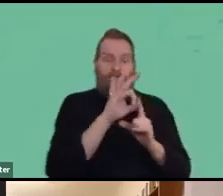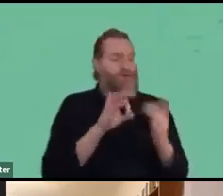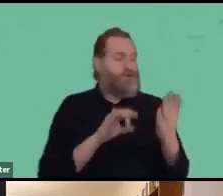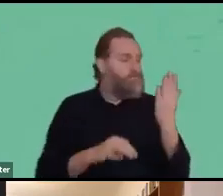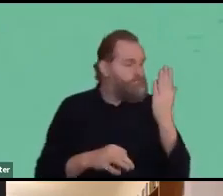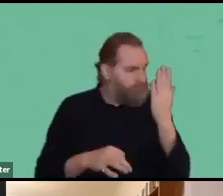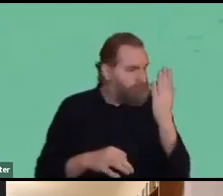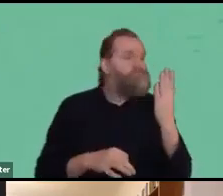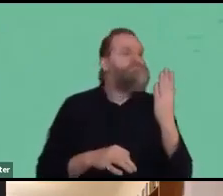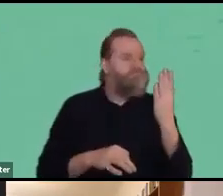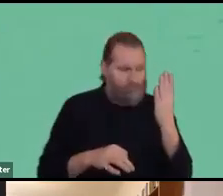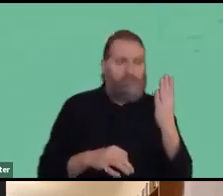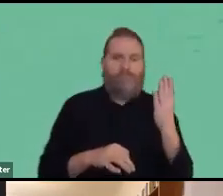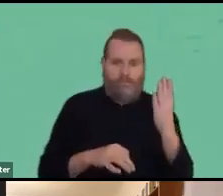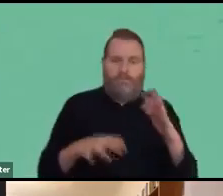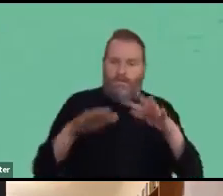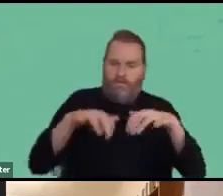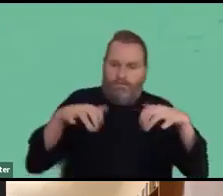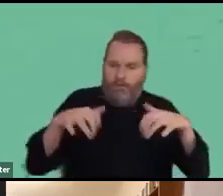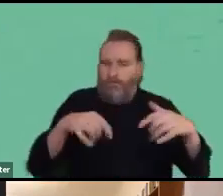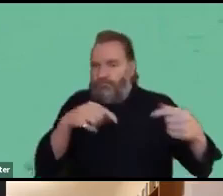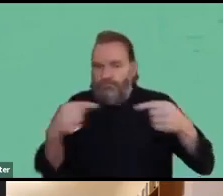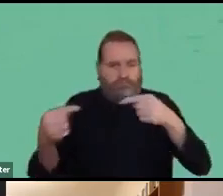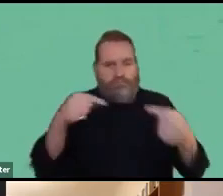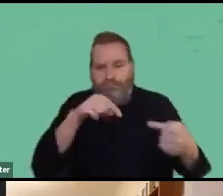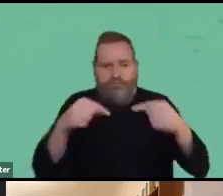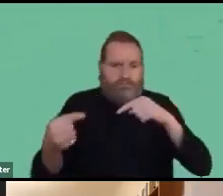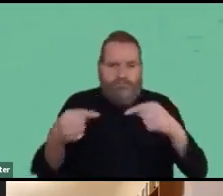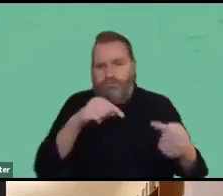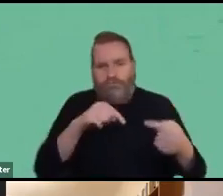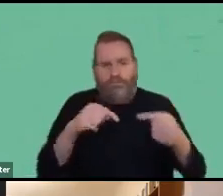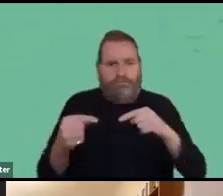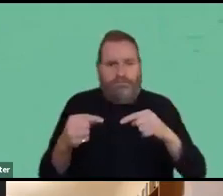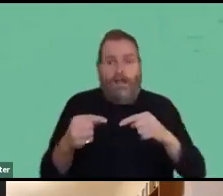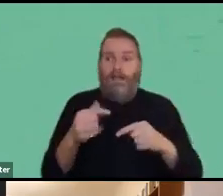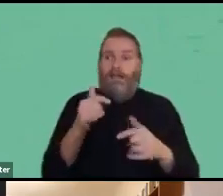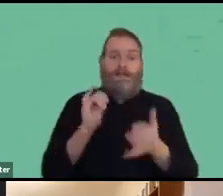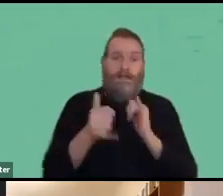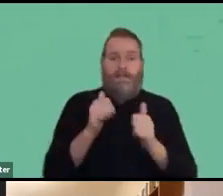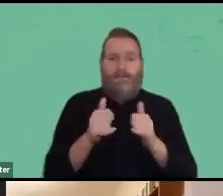sometimes you'll have just motions that are heard like a general debate that's heard in the chamber